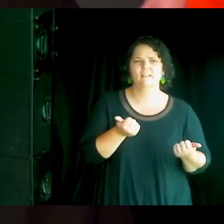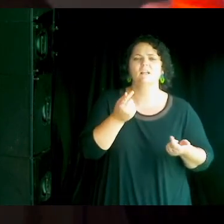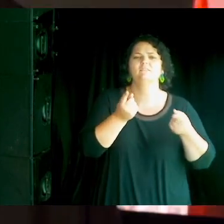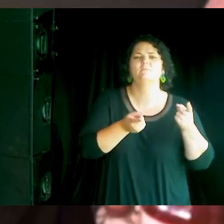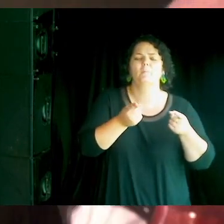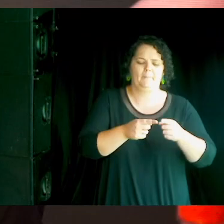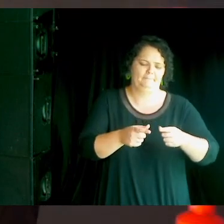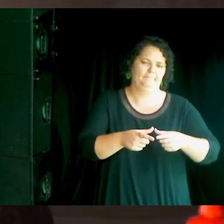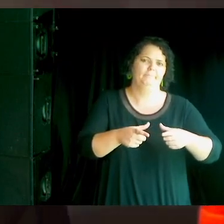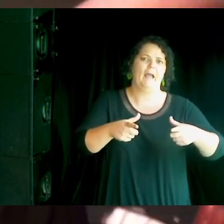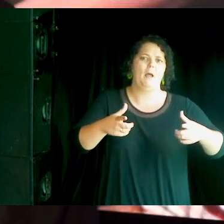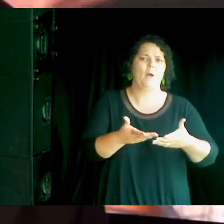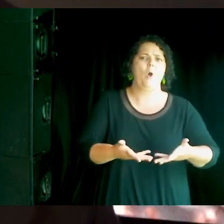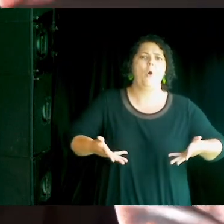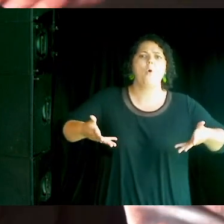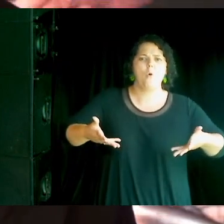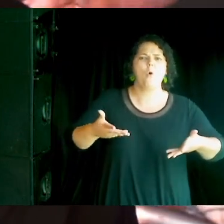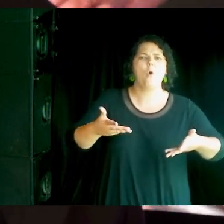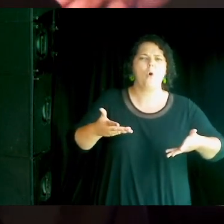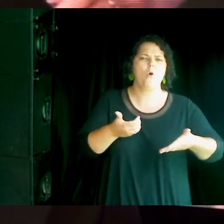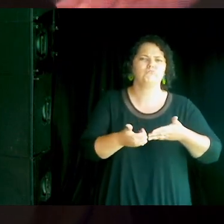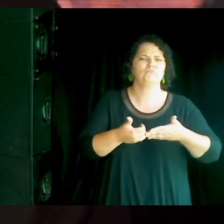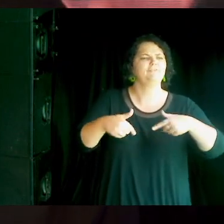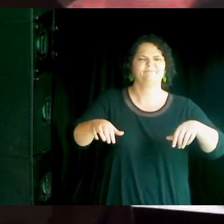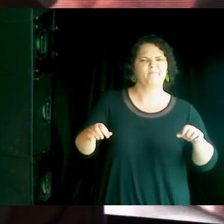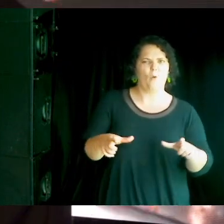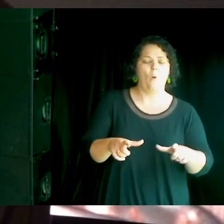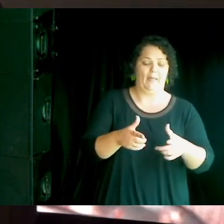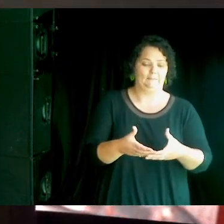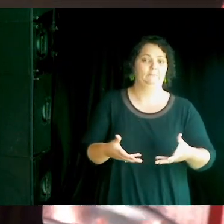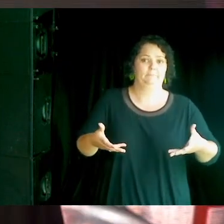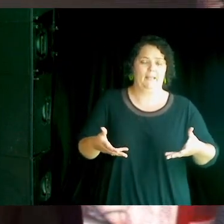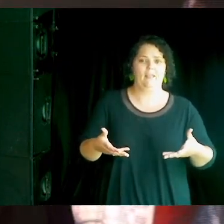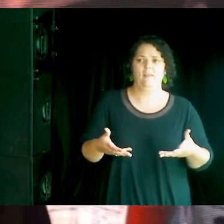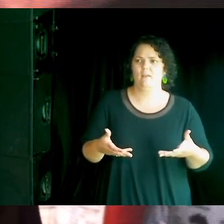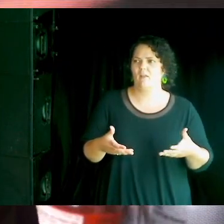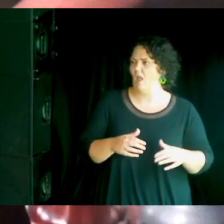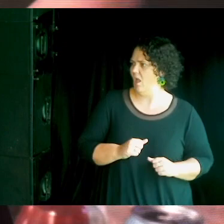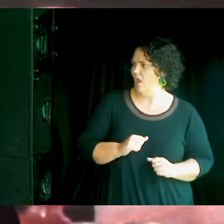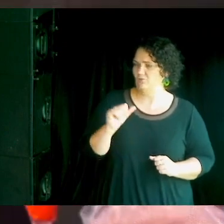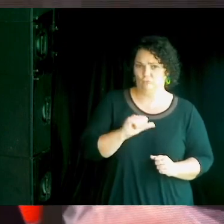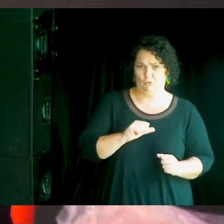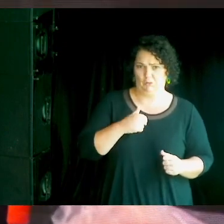so what I do I would just so should i mix it now then or should I leave it as it is